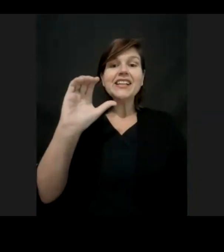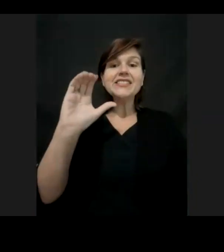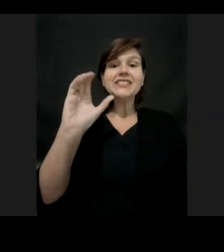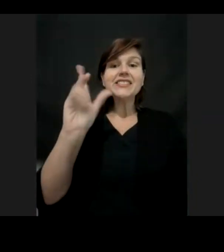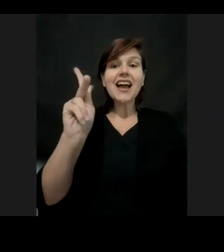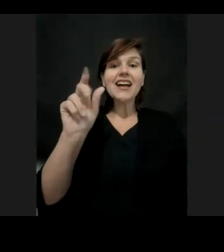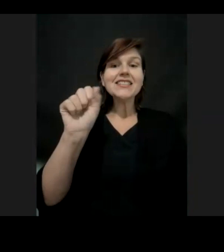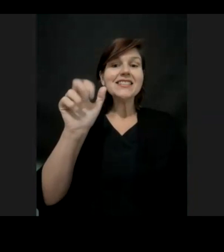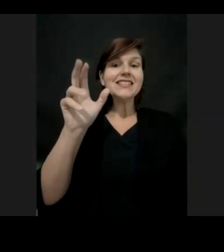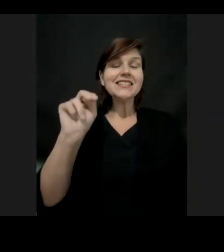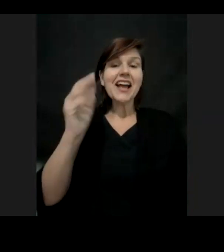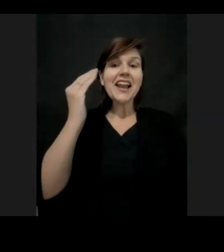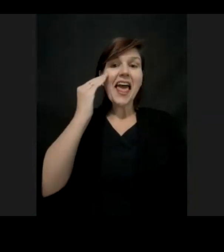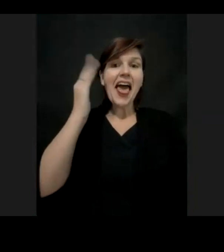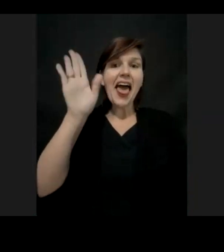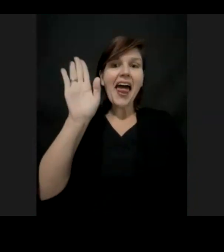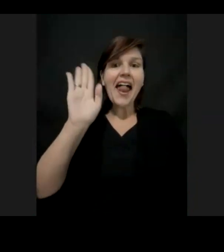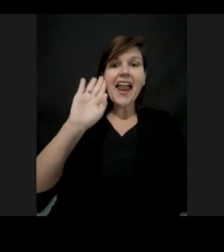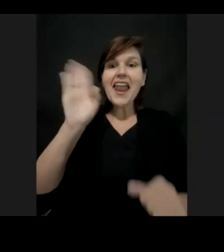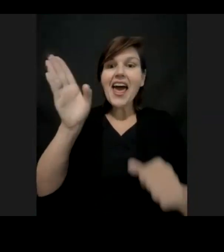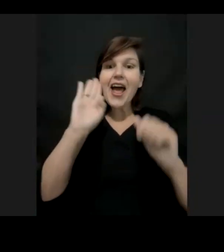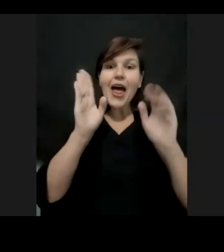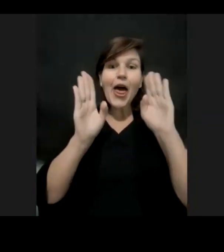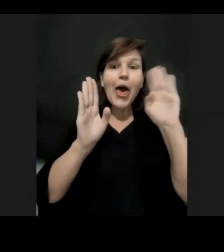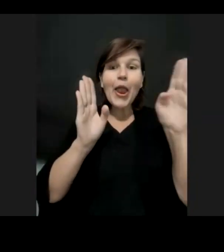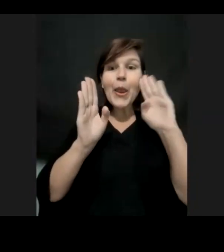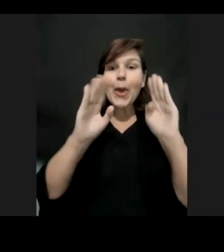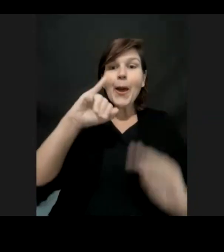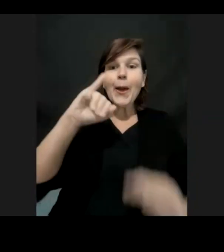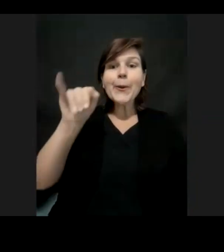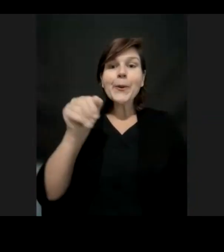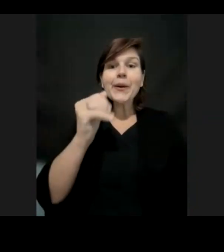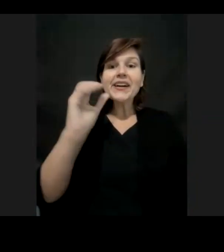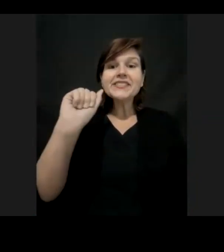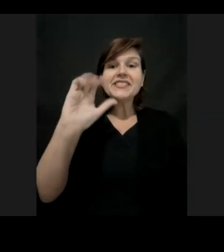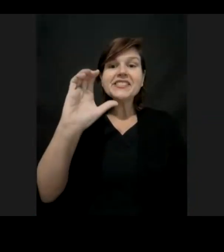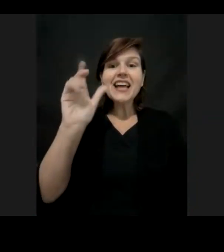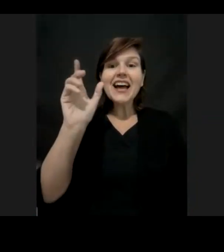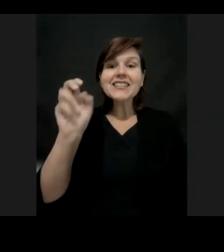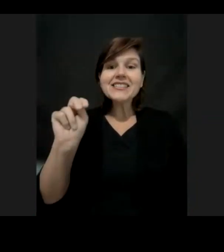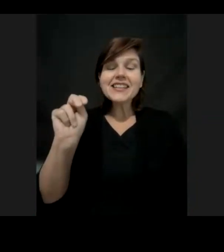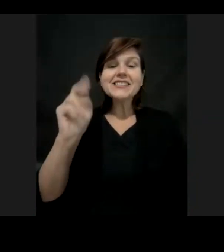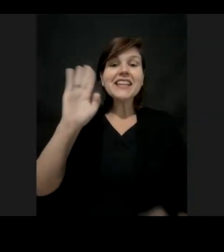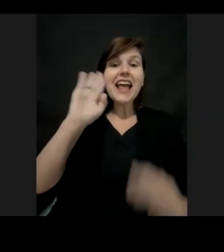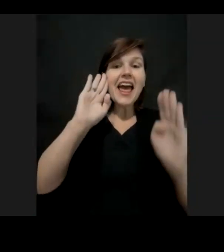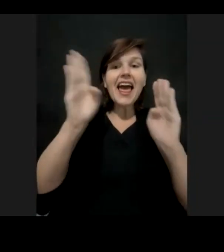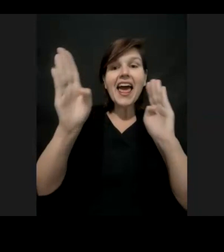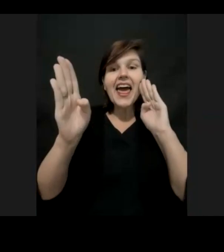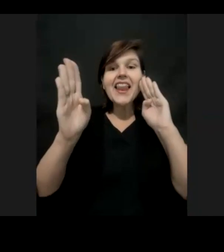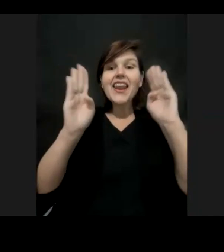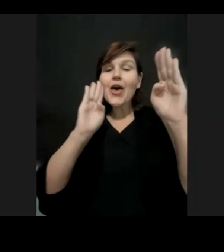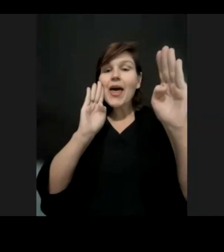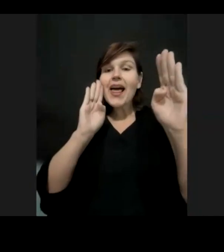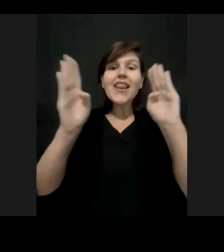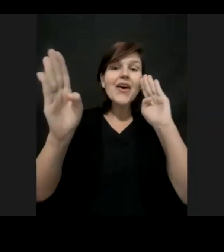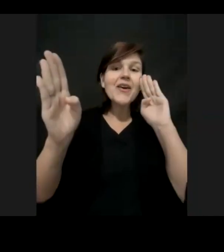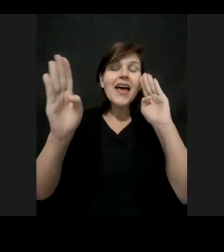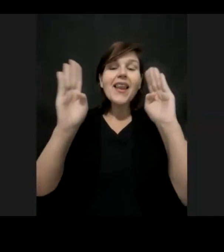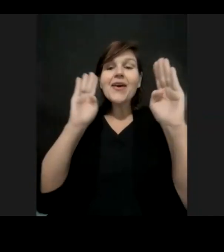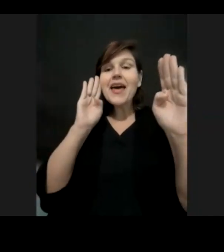Whoop-a-dee-doo, Jackson. Yes, it’s your turn! Hello, hello, hello, Jackson. Jackson, Jackson, hello, Jackson.